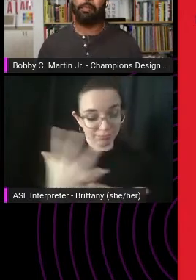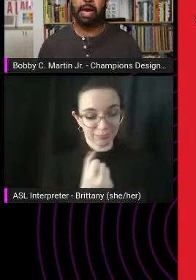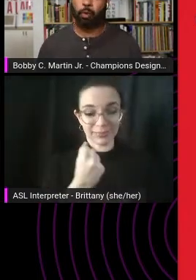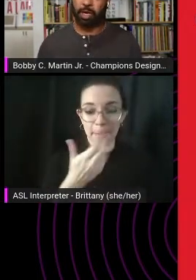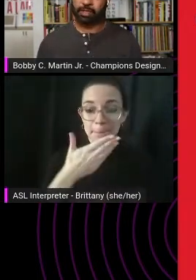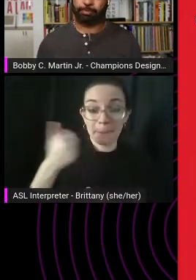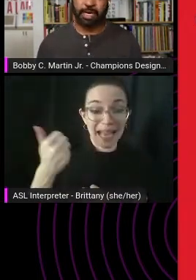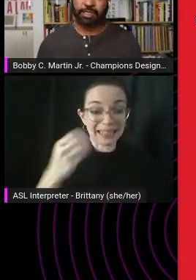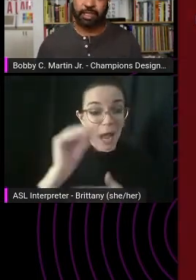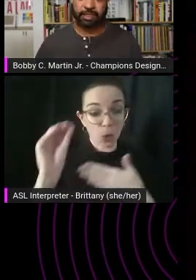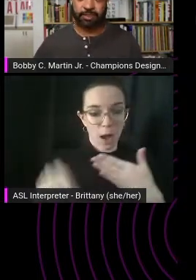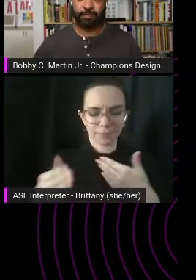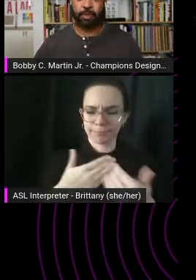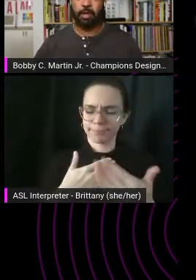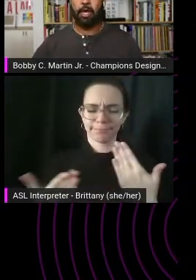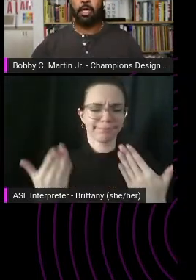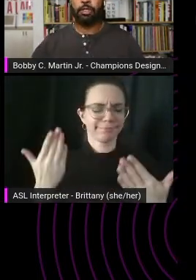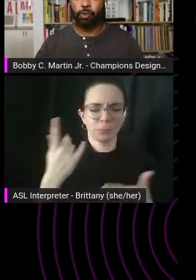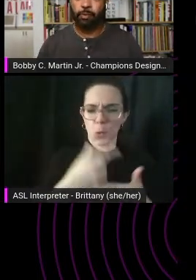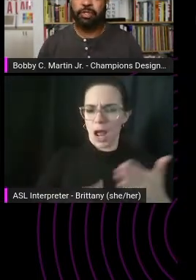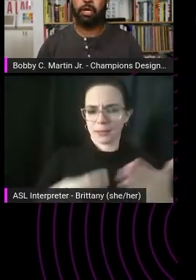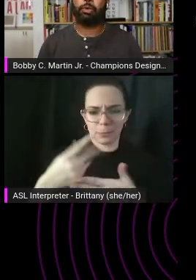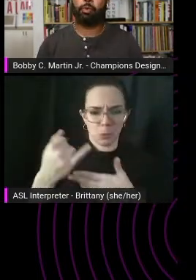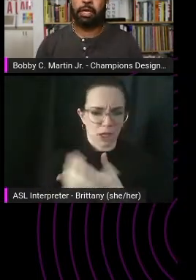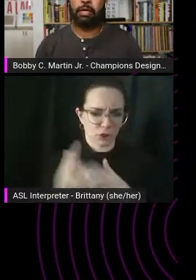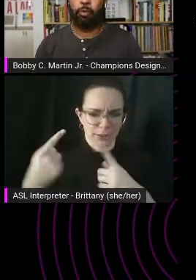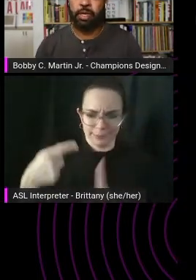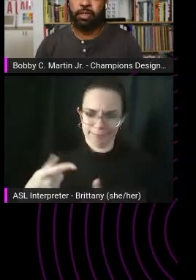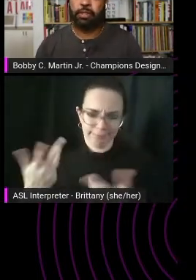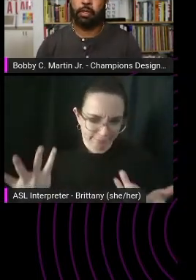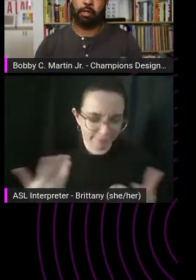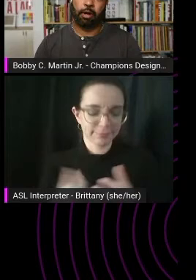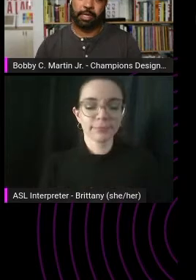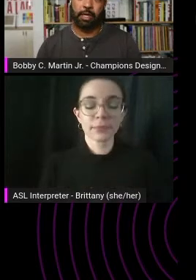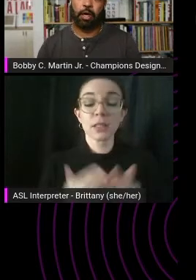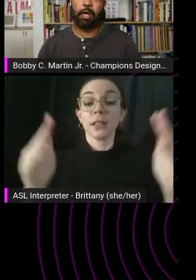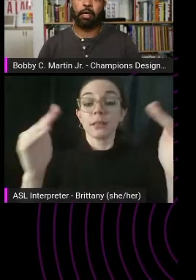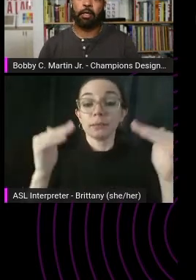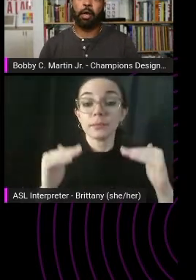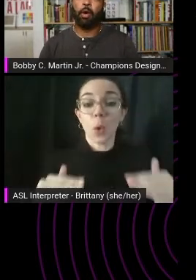no matter what the project is. So when we started working with Carnegie Hall,